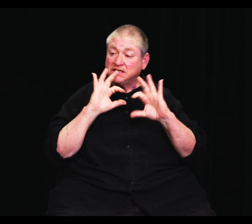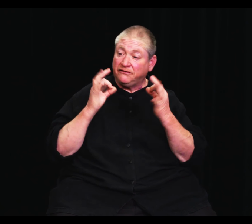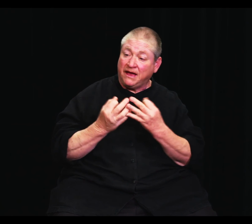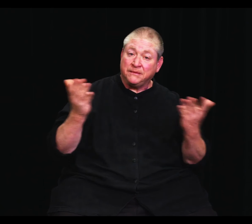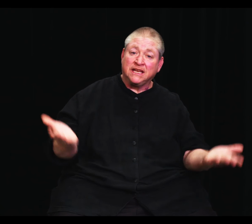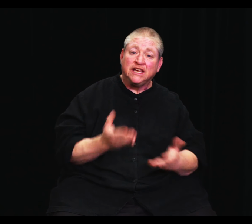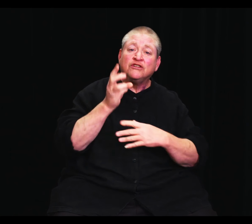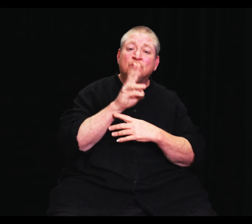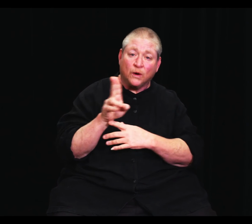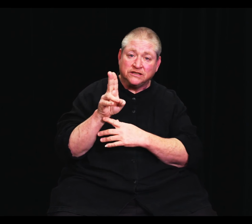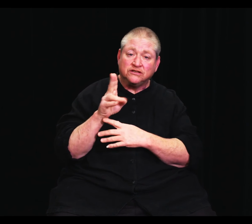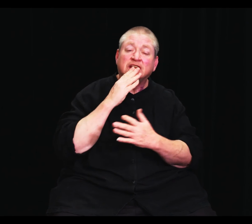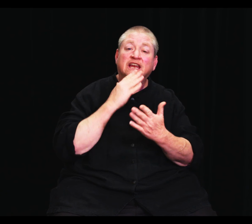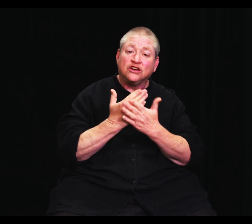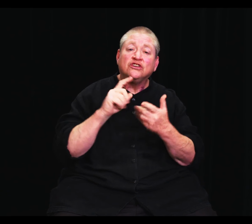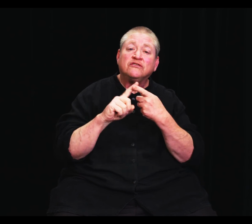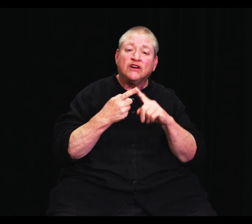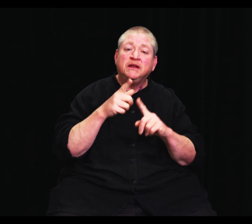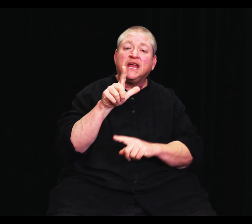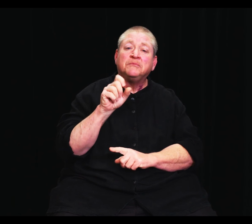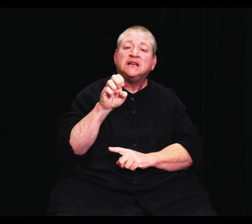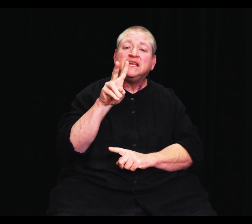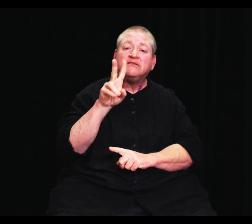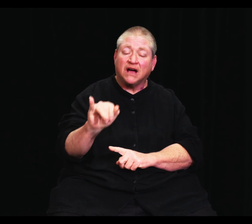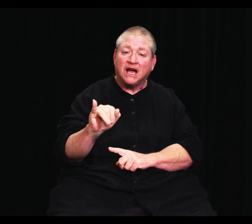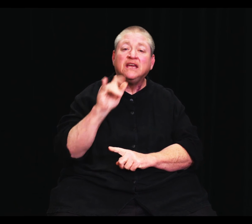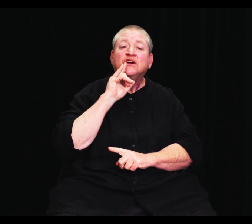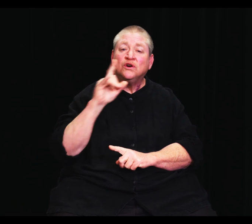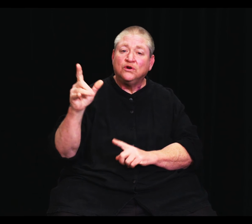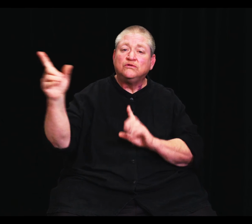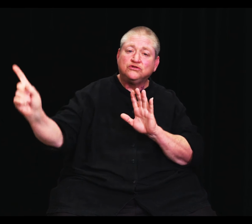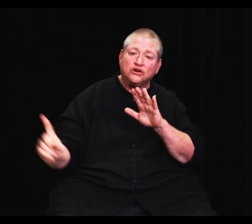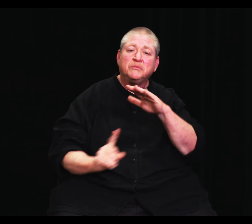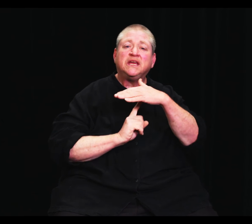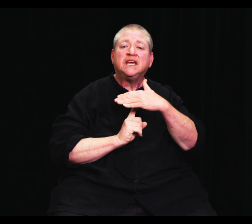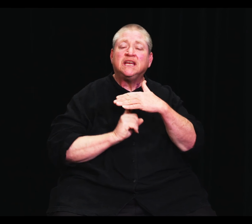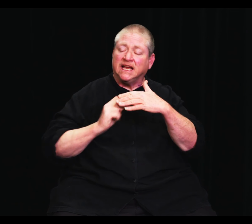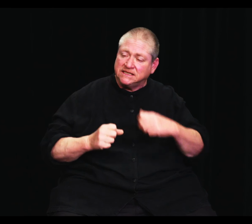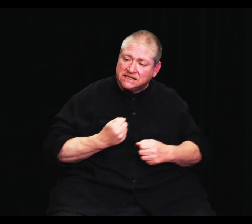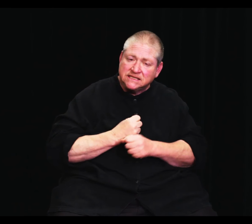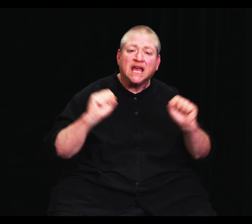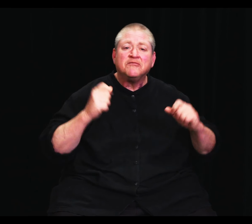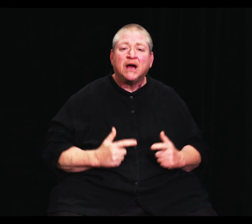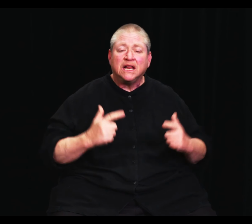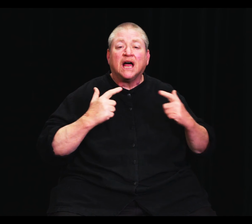And in that dark time of grief, it was the family I had created at Western, and specifically a good friend named Levi,